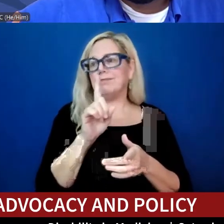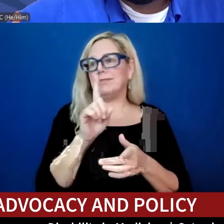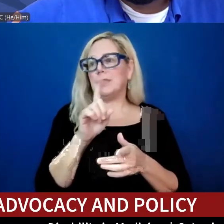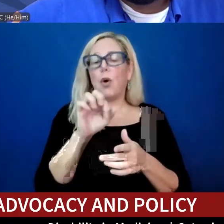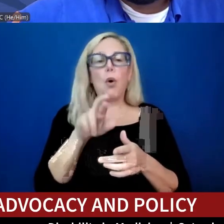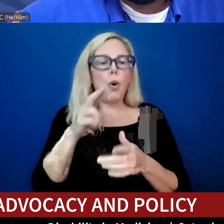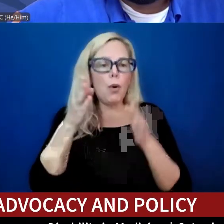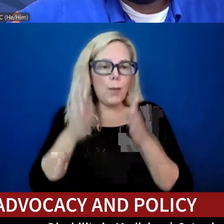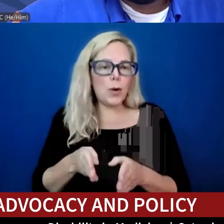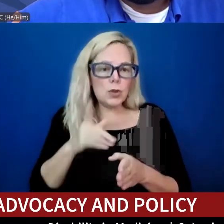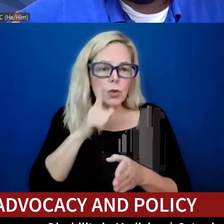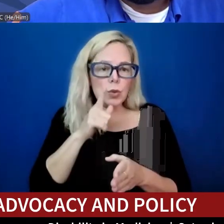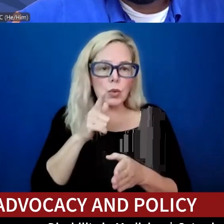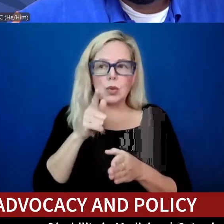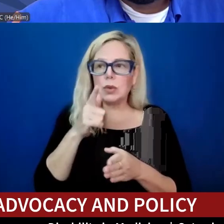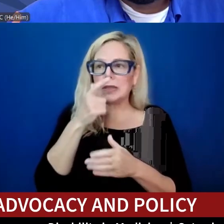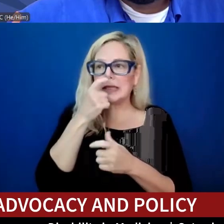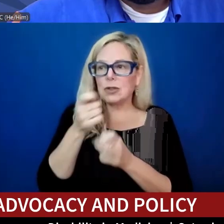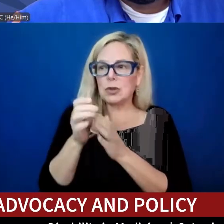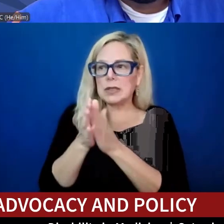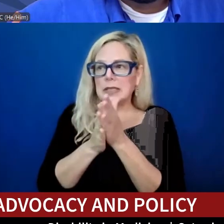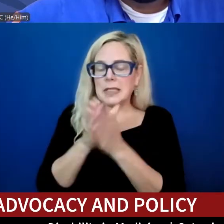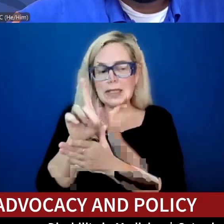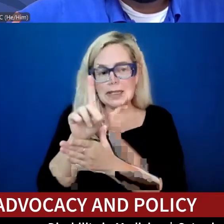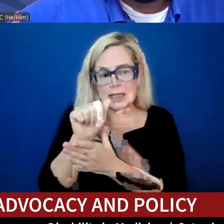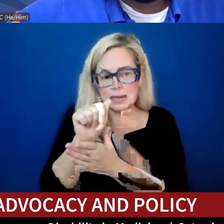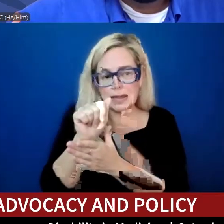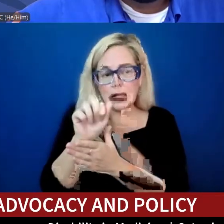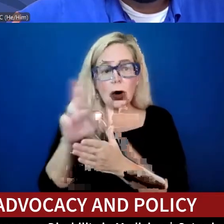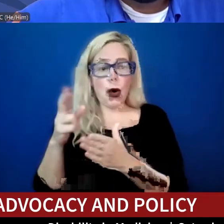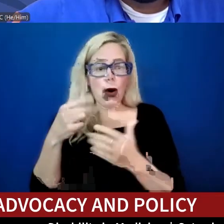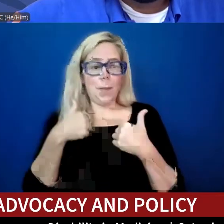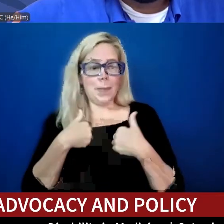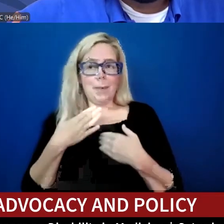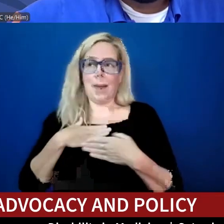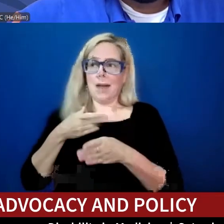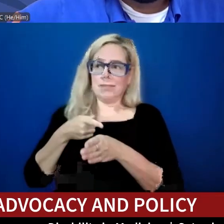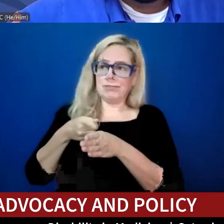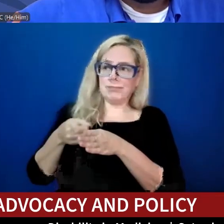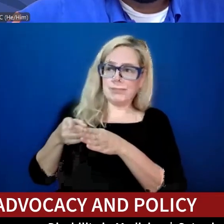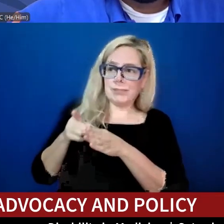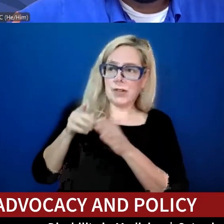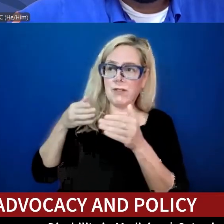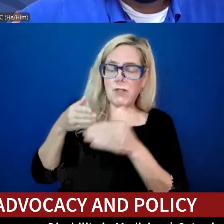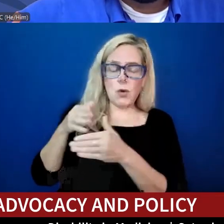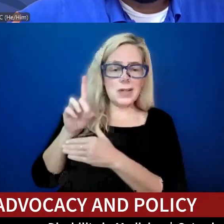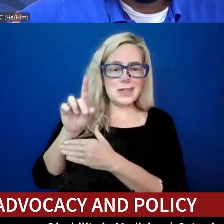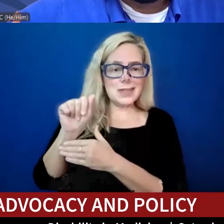or in my case is disability and education. Um we quickly found a delegate called Delegate Guyton